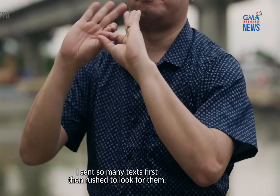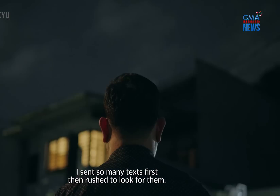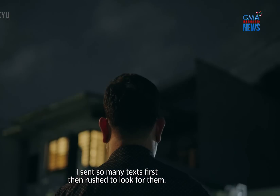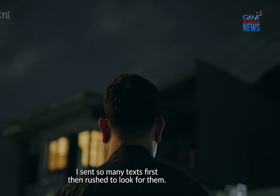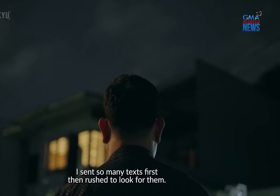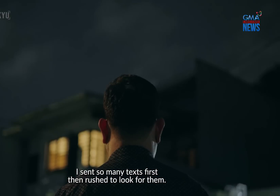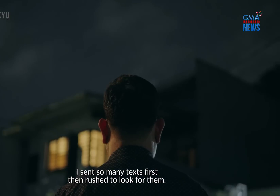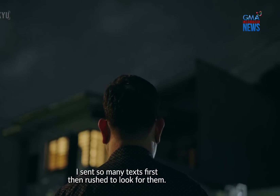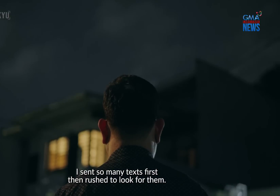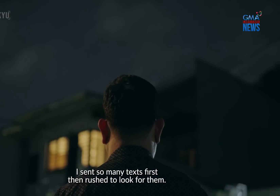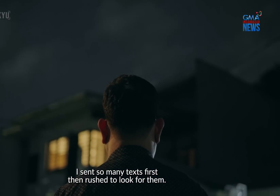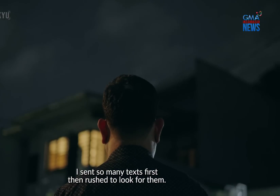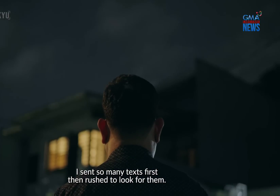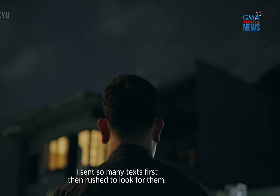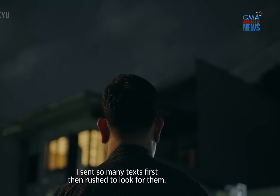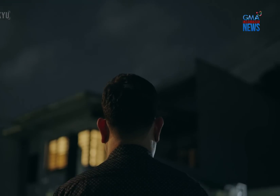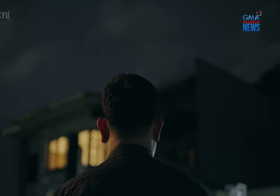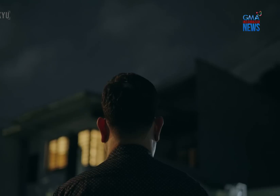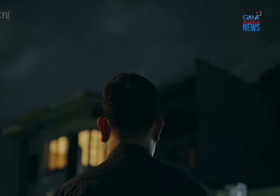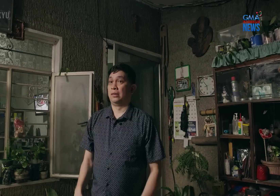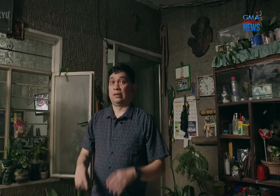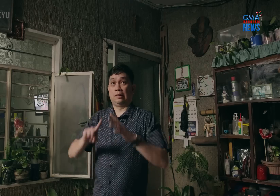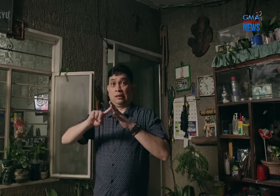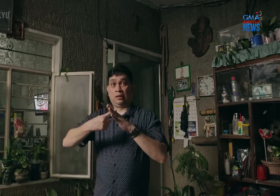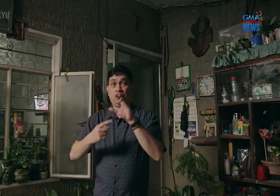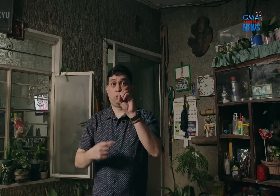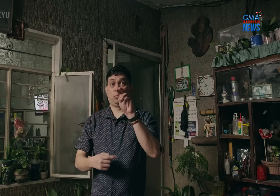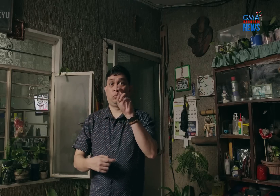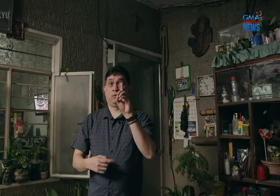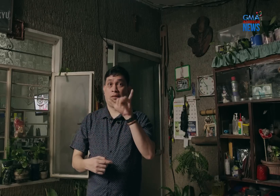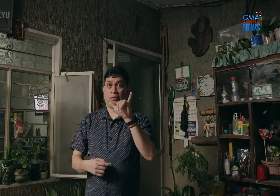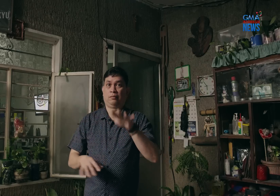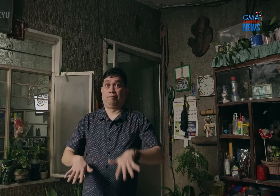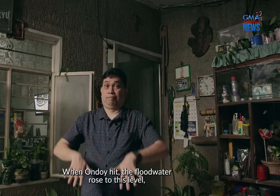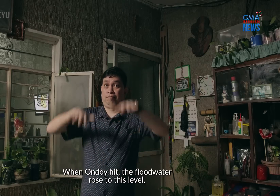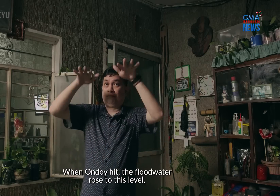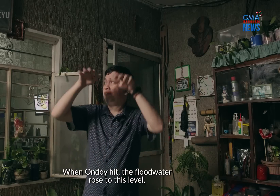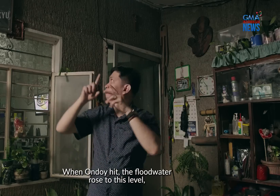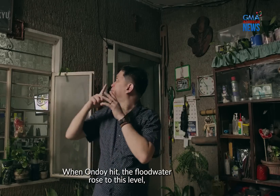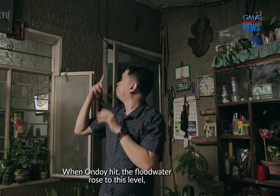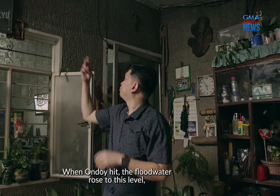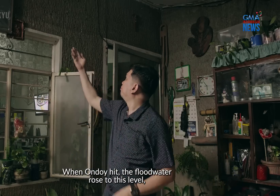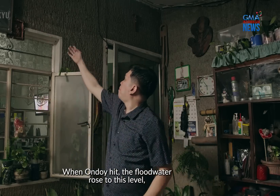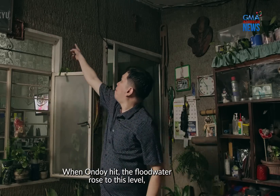I was really worried if they were safe or not because there was no response.